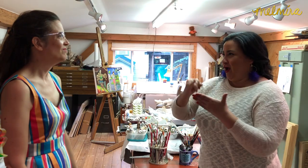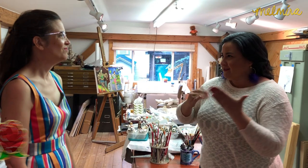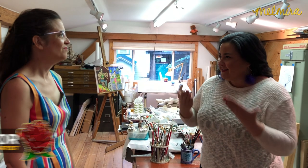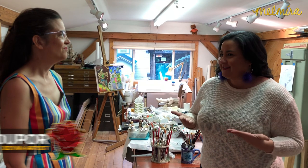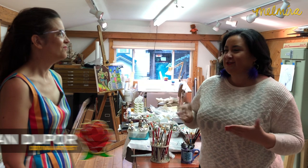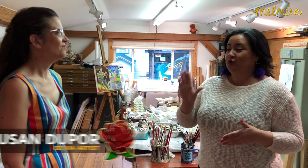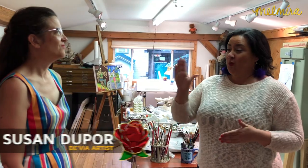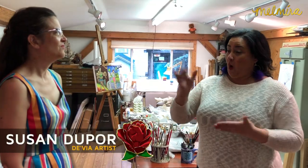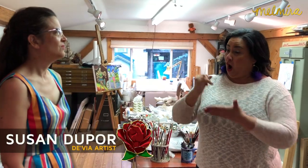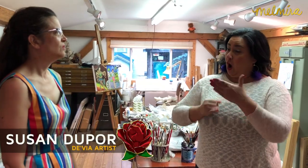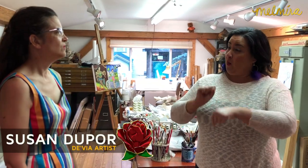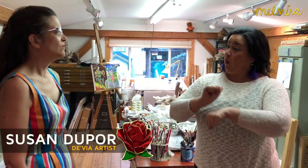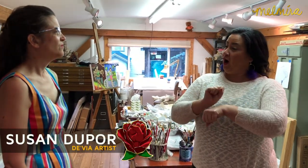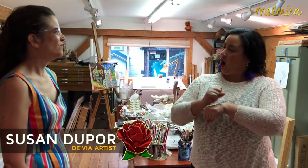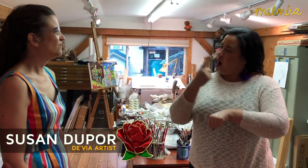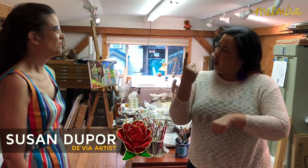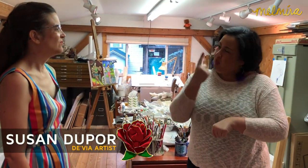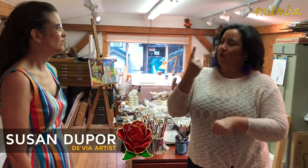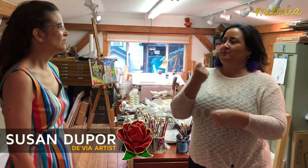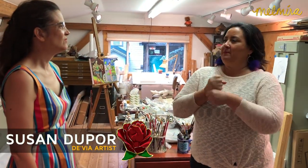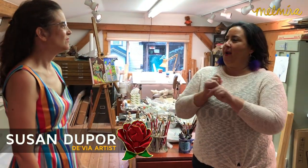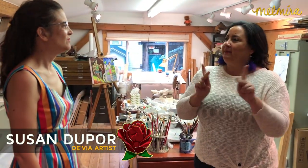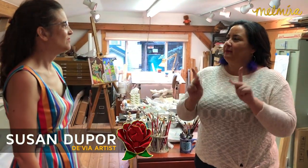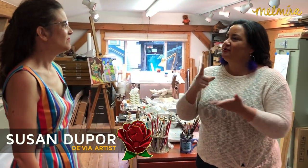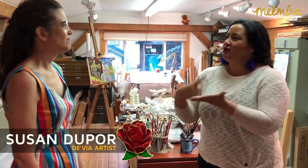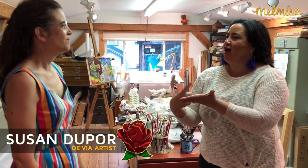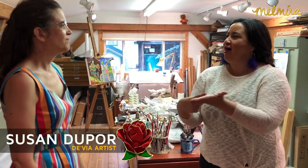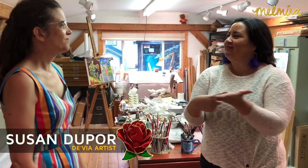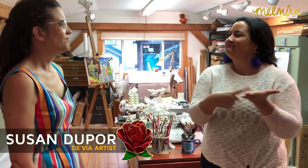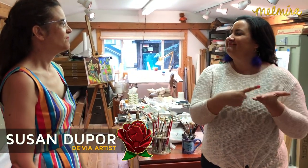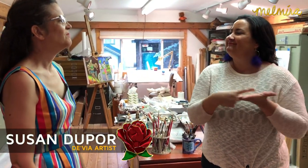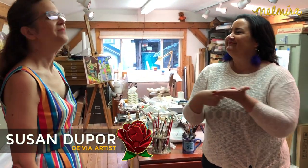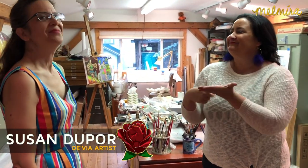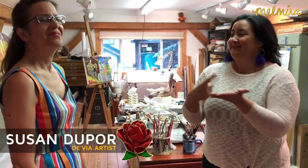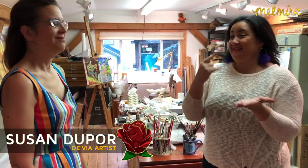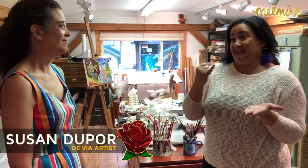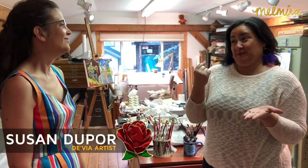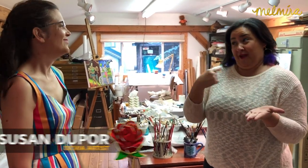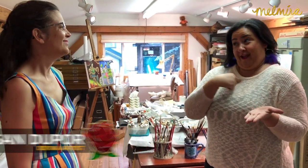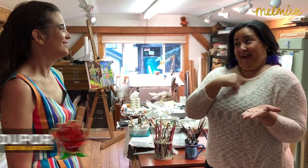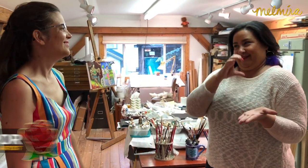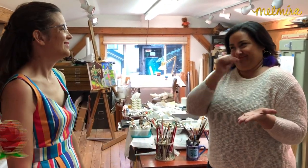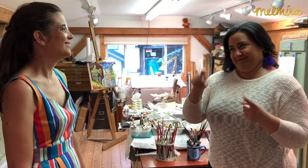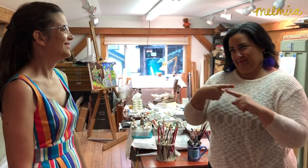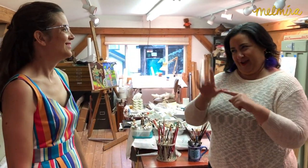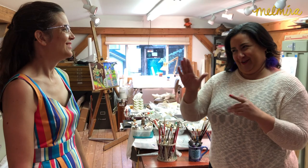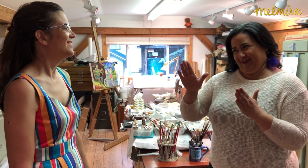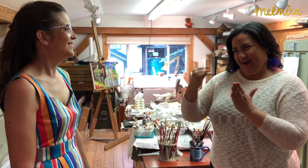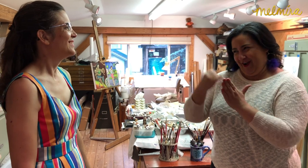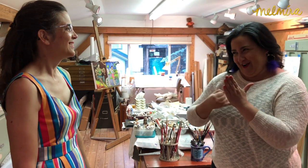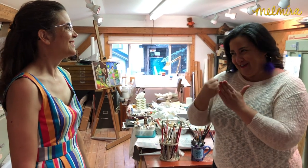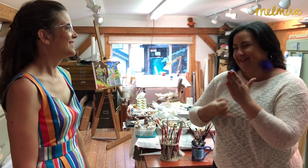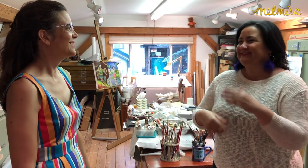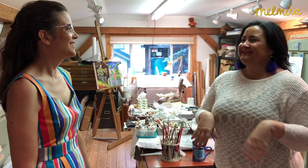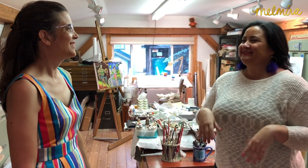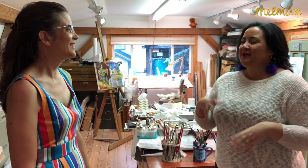As an artist, your artworks always made people talk. That's what made me fascinated with your work.